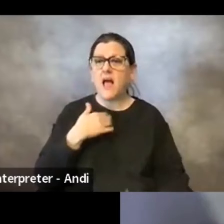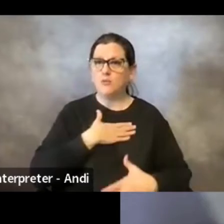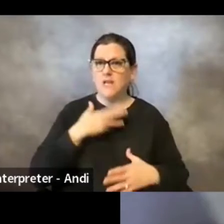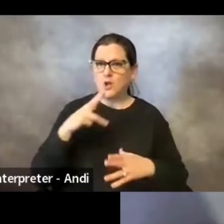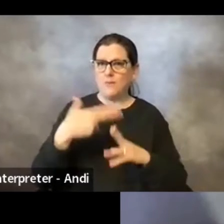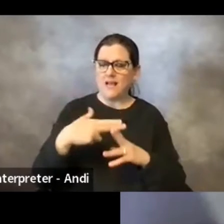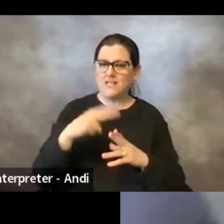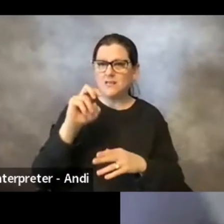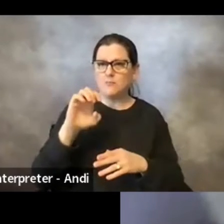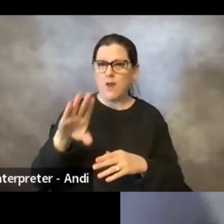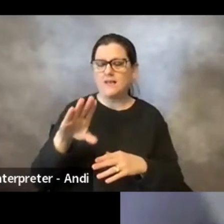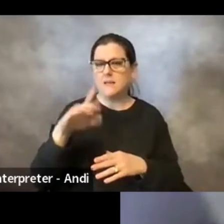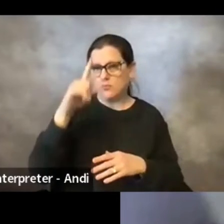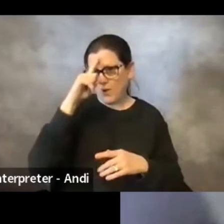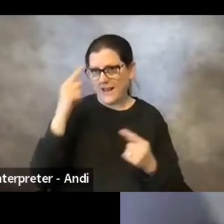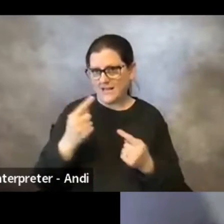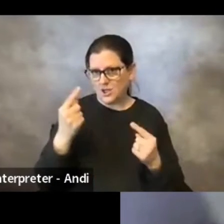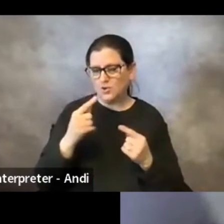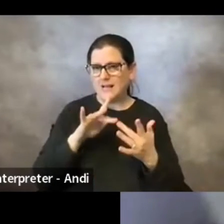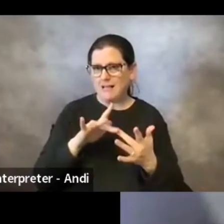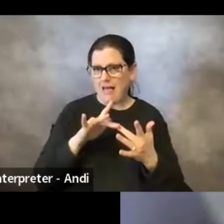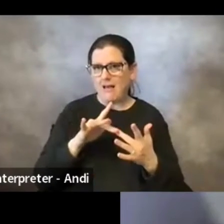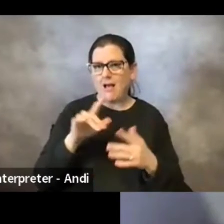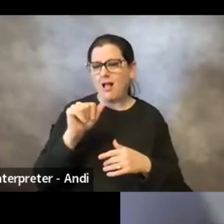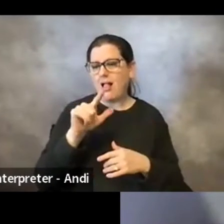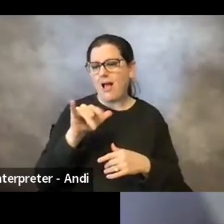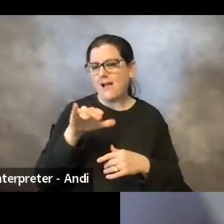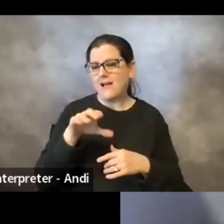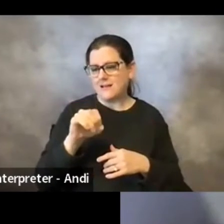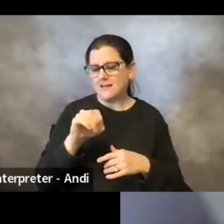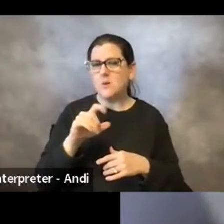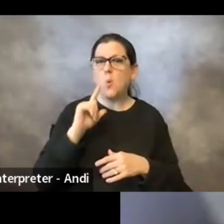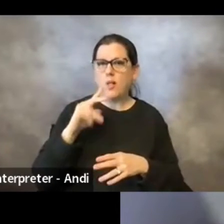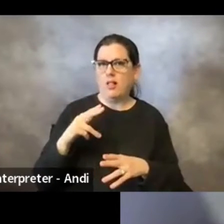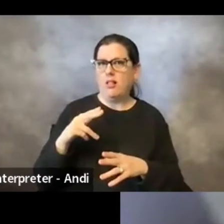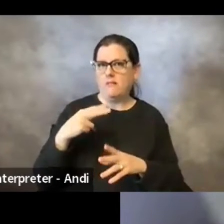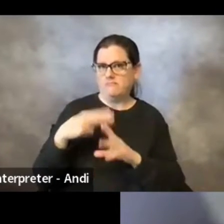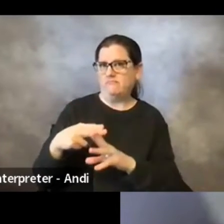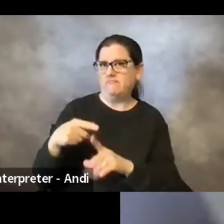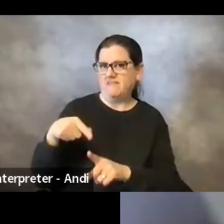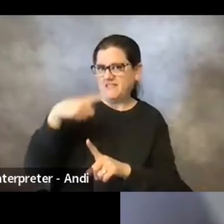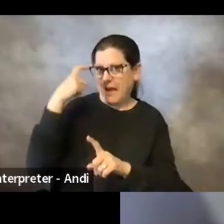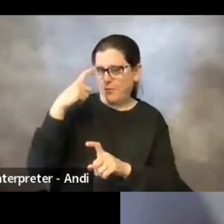Injury Alliance. That's work we're very familiar with. And we're going to highlight that in the summer with some training opportunities that are coming